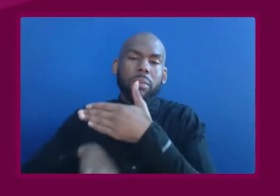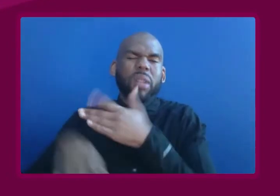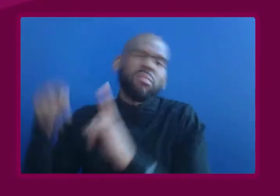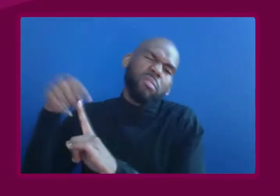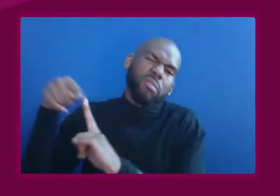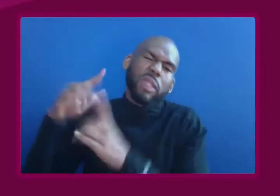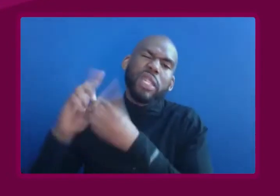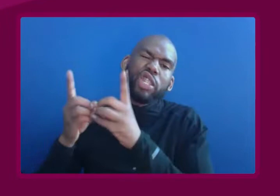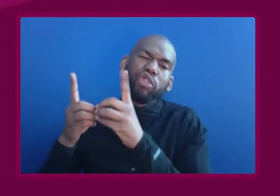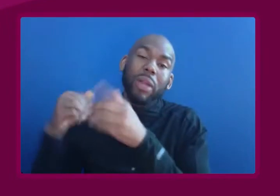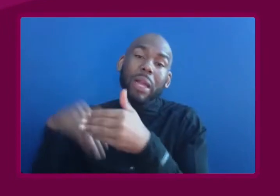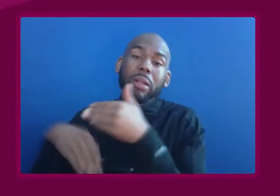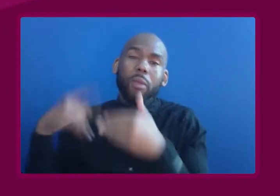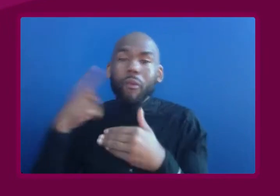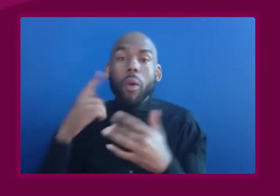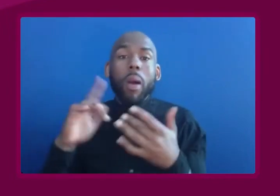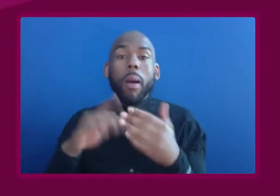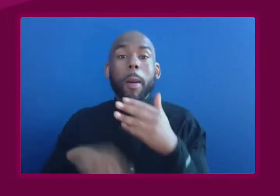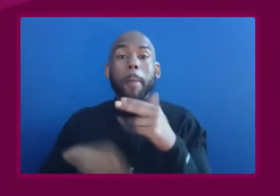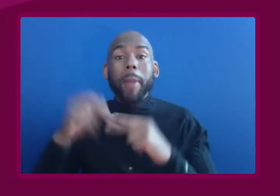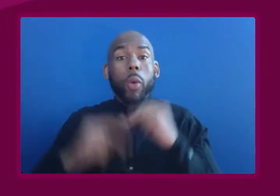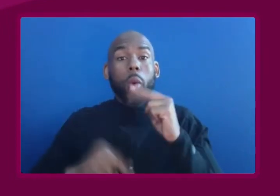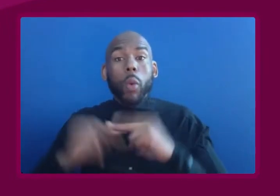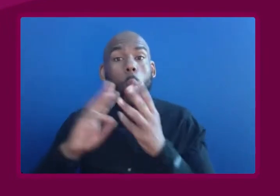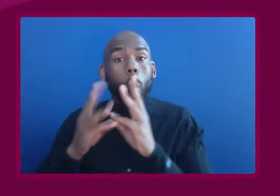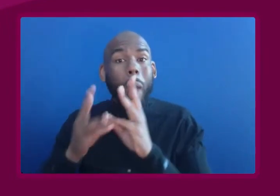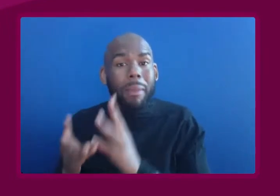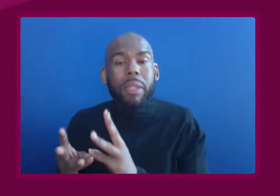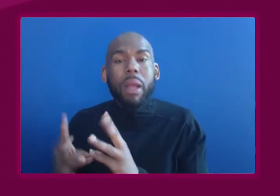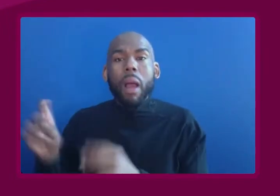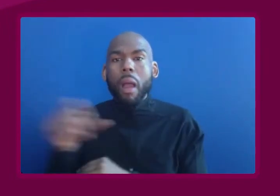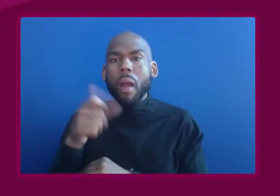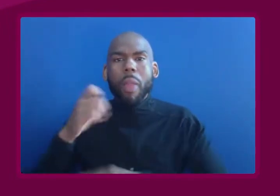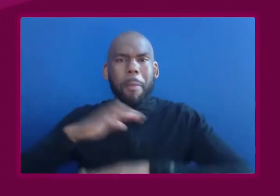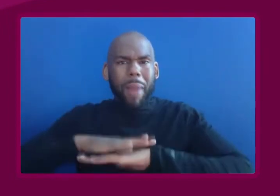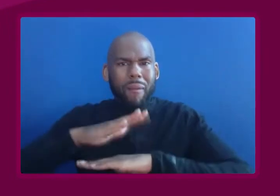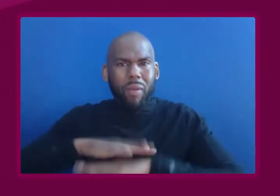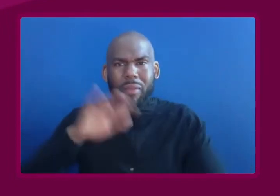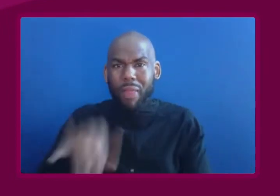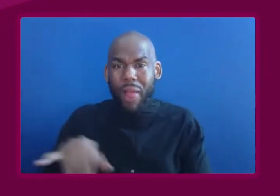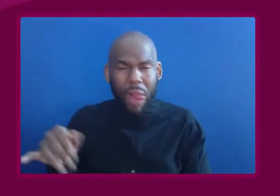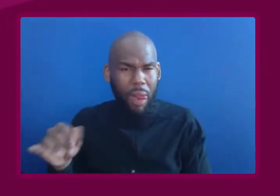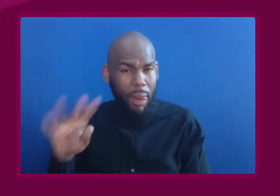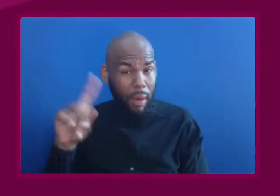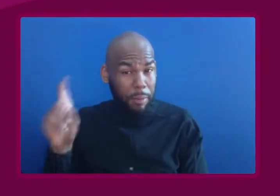accessibility when they're building their websites and other platforms? Miguel Quiñones: Yeah. No, great question.